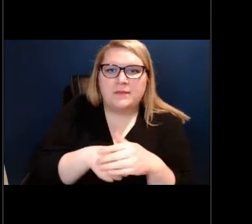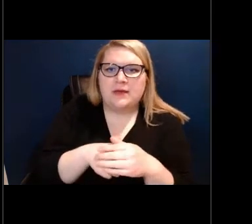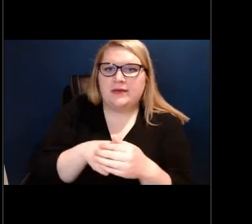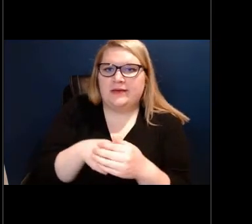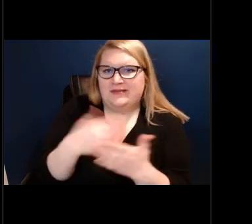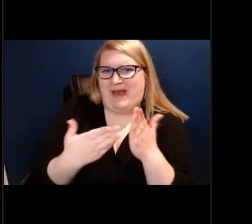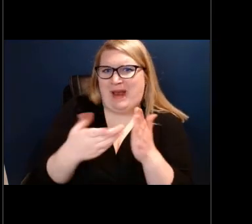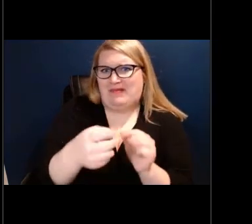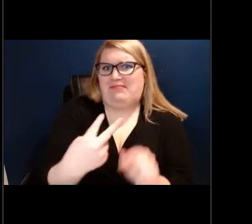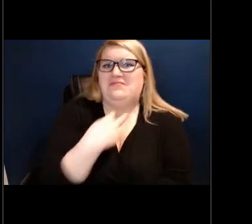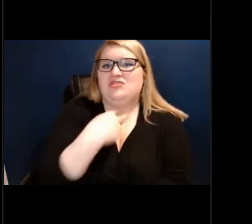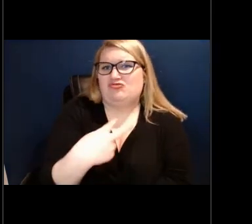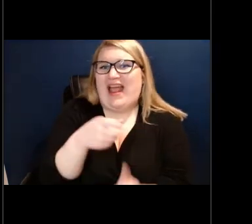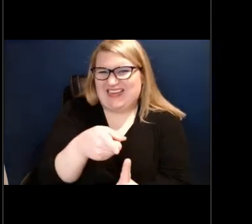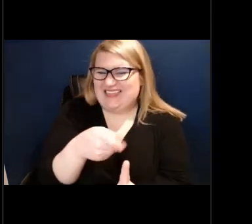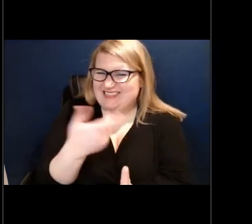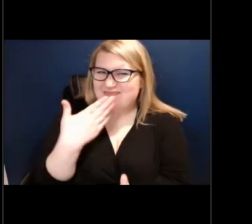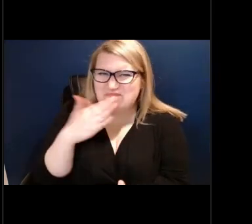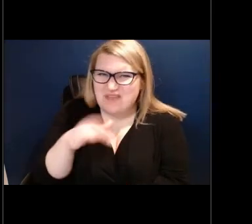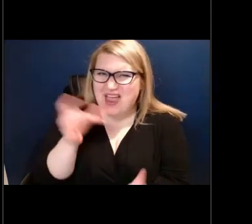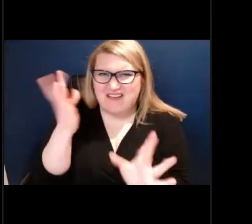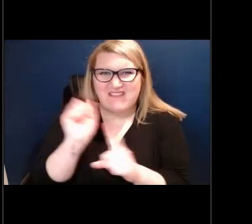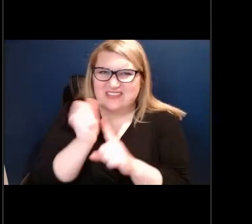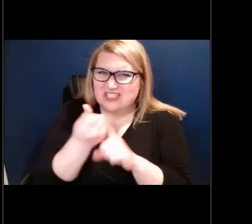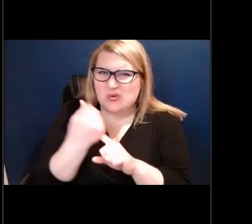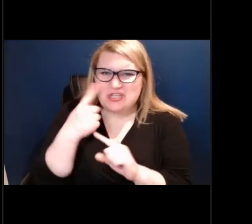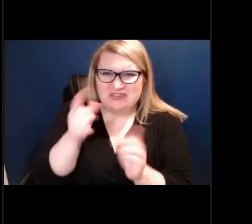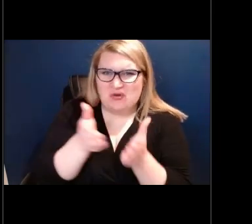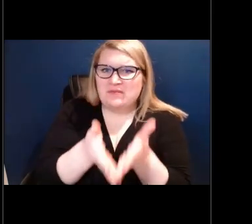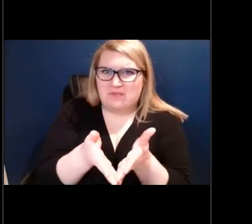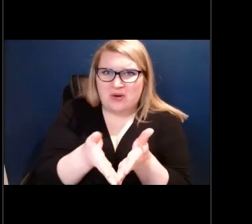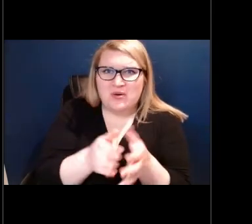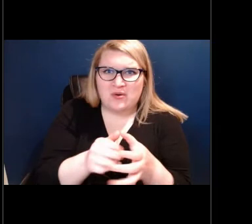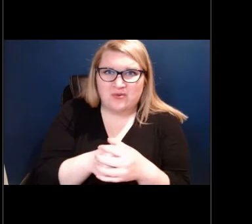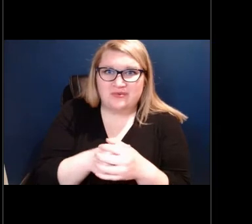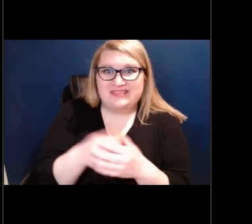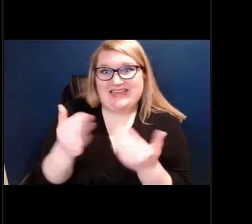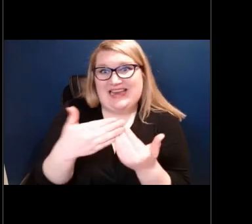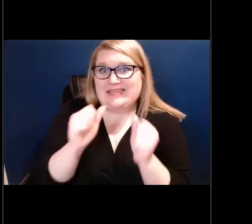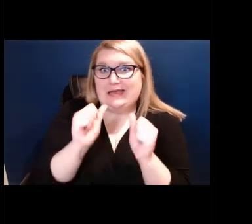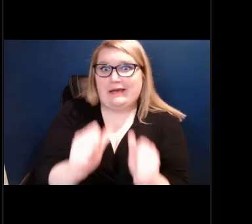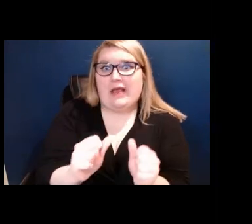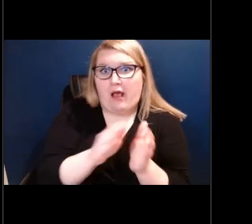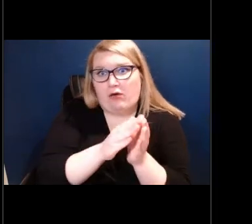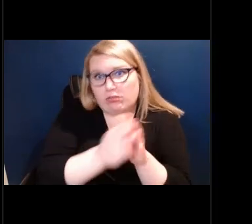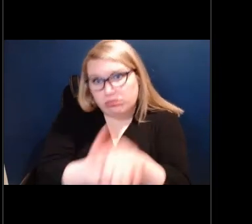which is a very bad situation for a boat to be in. It can either easily get toppled, it can start taking on water.